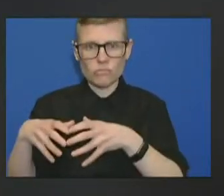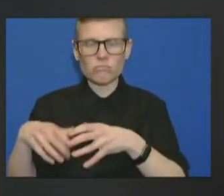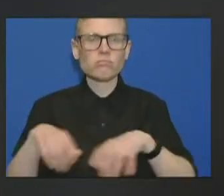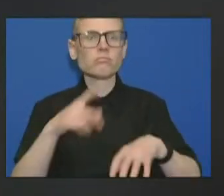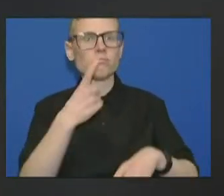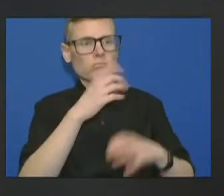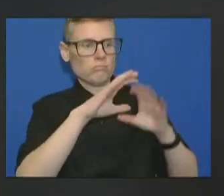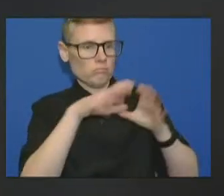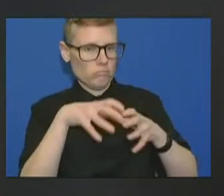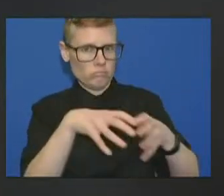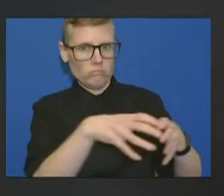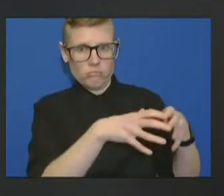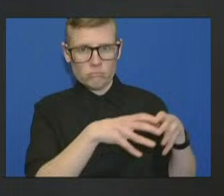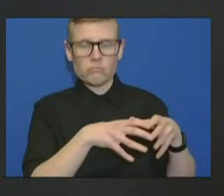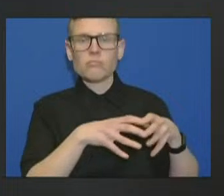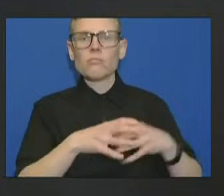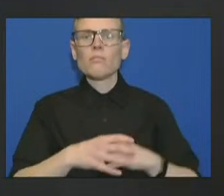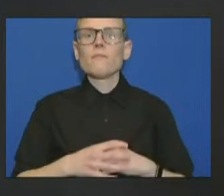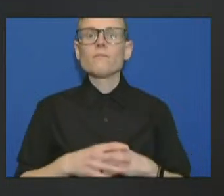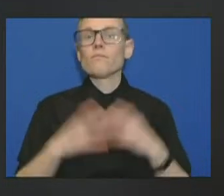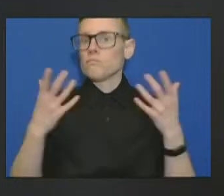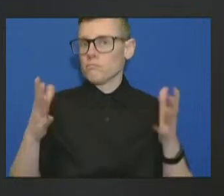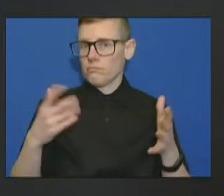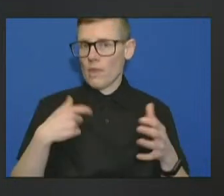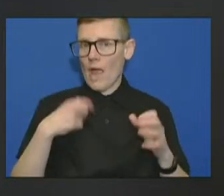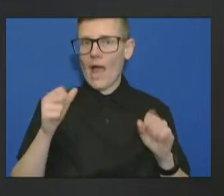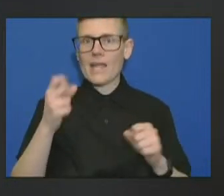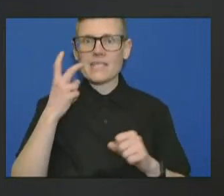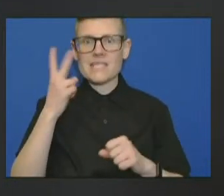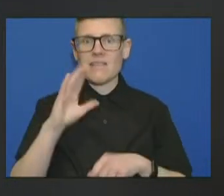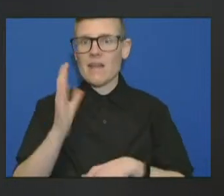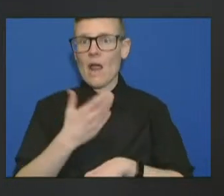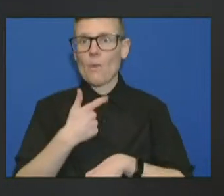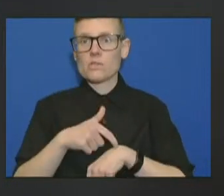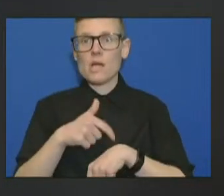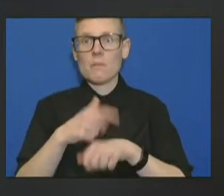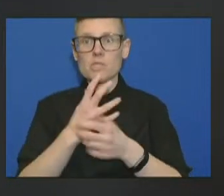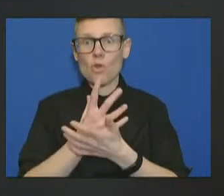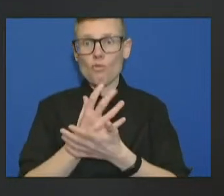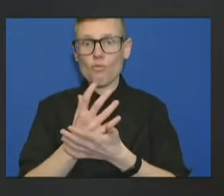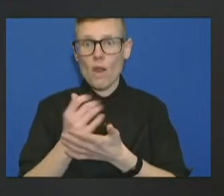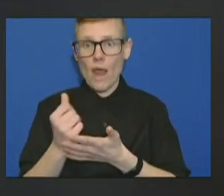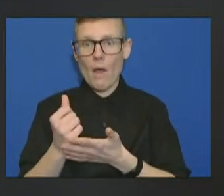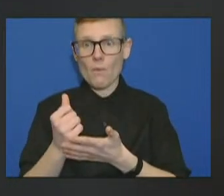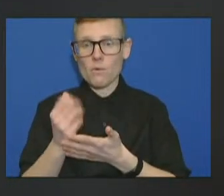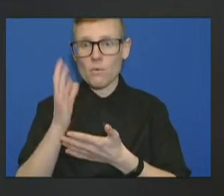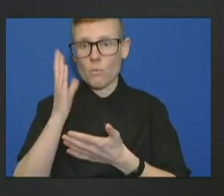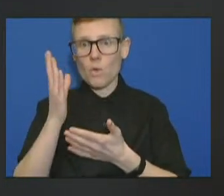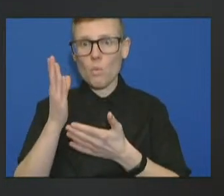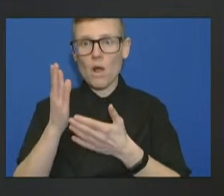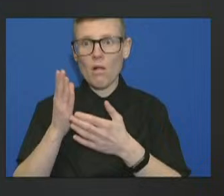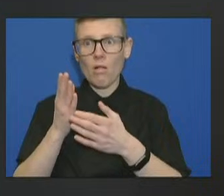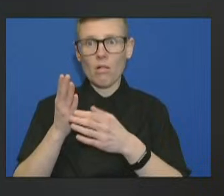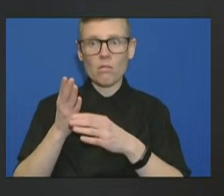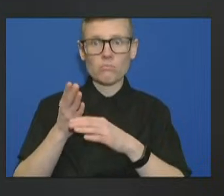lot of time with one cluster and work in one articulation pattern. Okay. So we are, I can